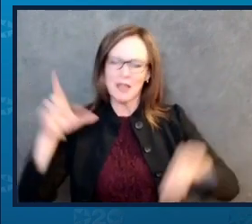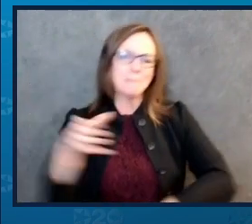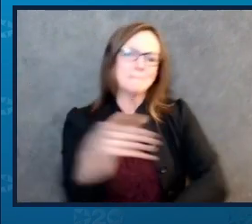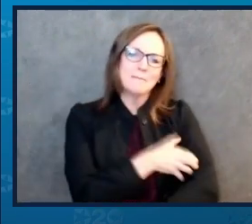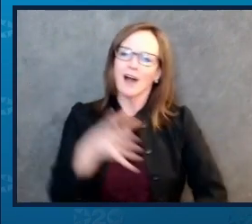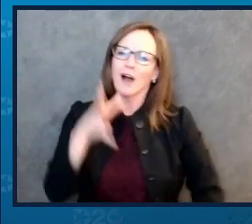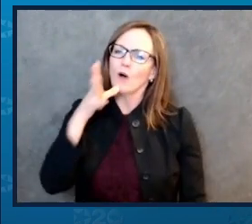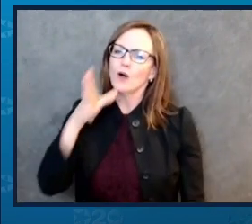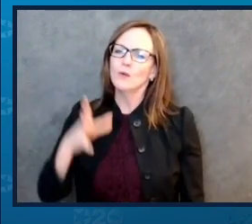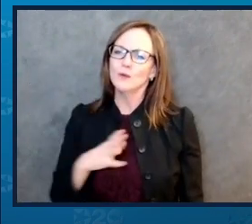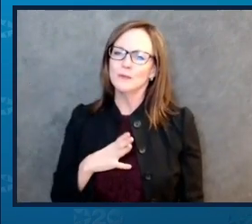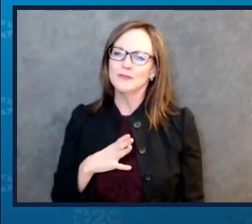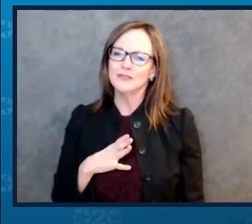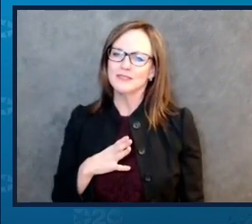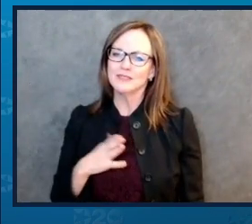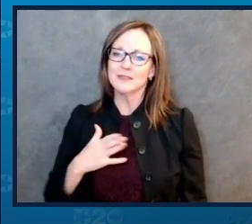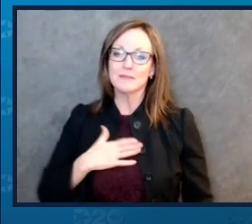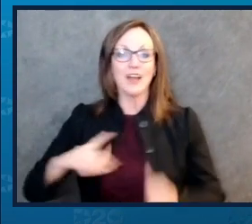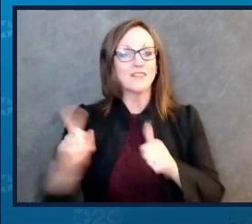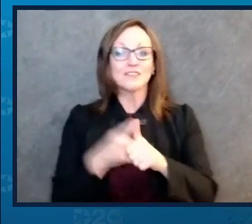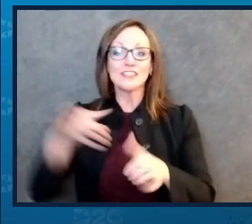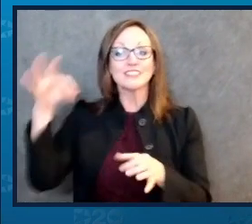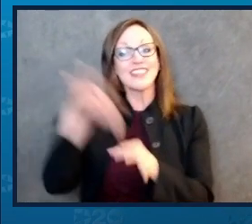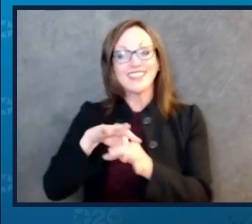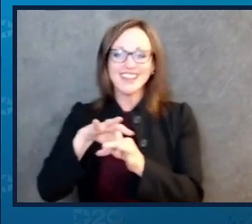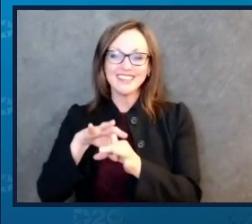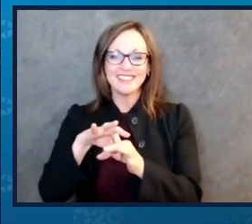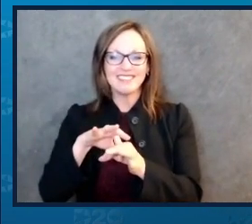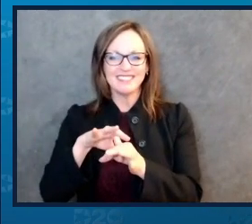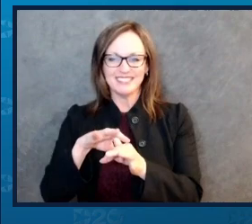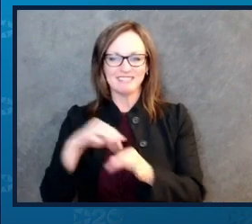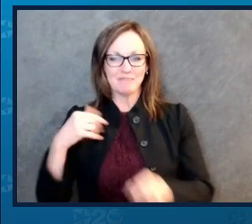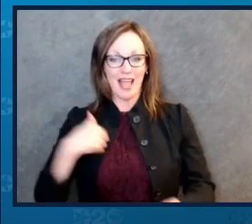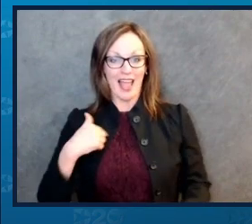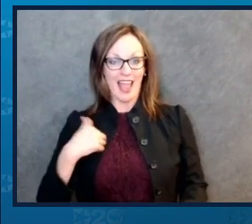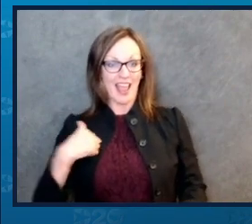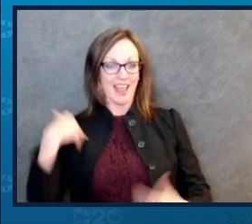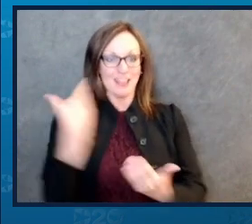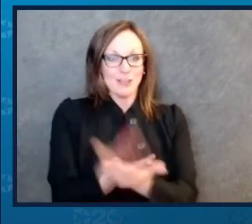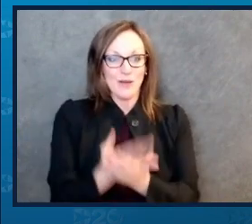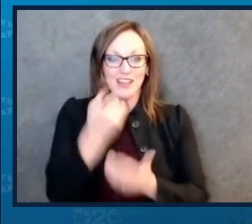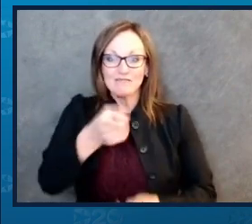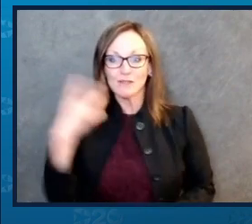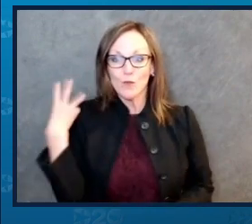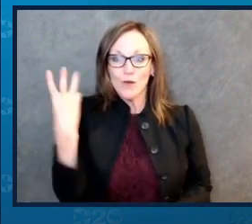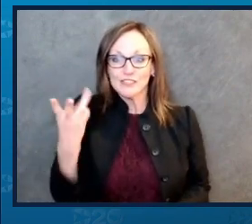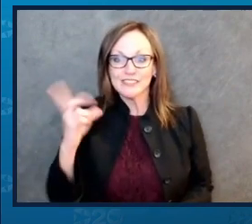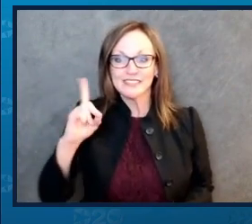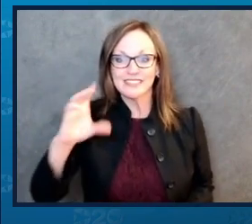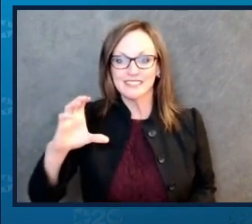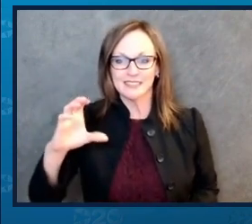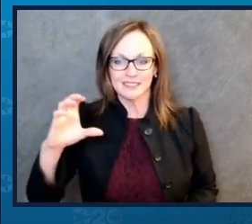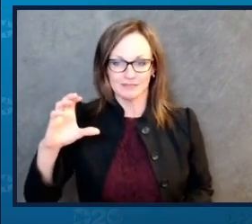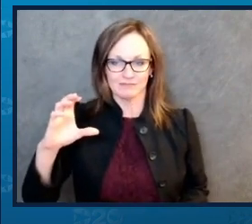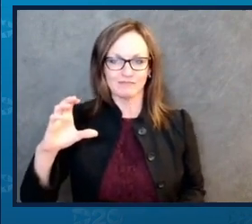WOMEN. WHEN FIRST GOT ELECTED, I I DIME WASHINGTON, D.C. TO FIGHT FOR THE ISSUES THAT ARE SO